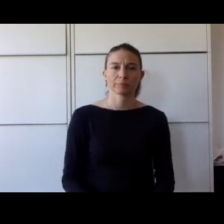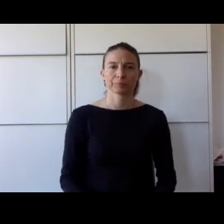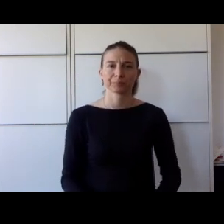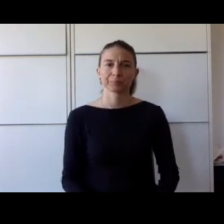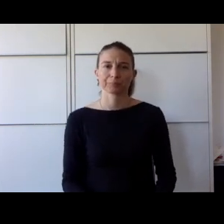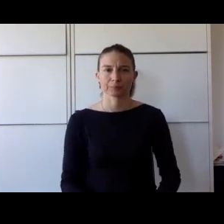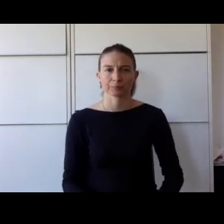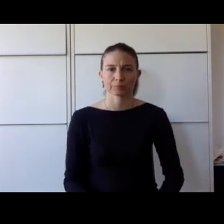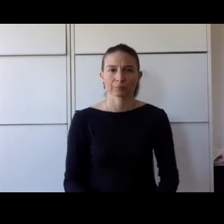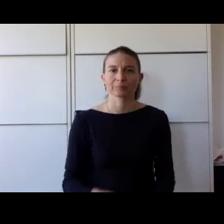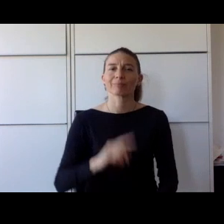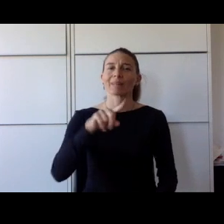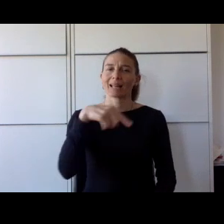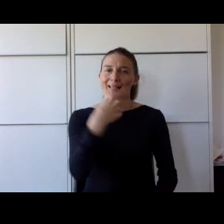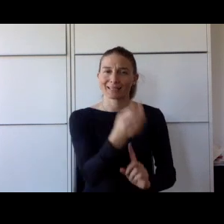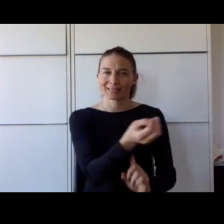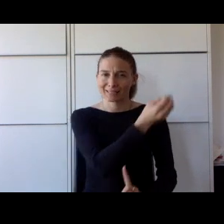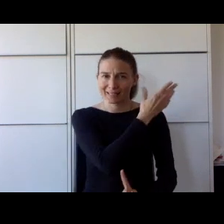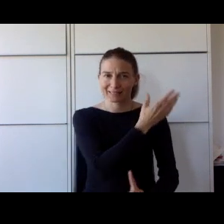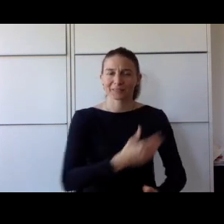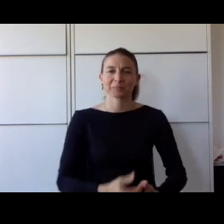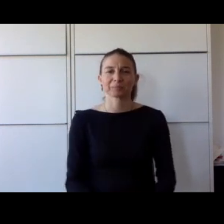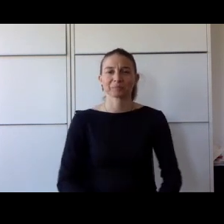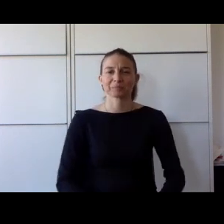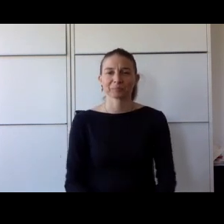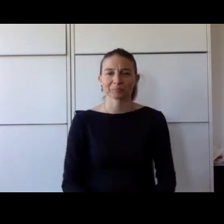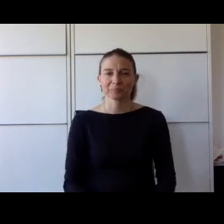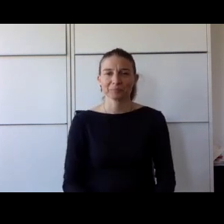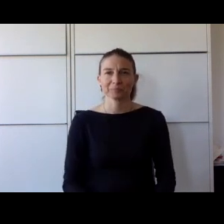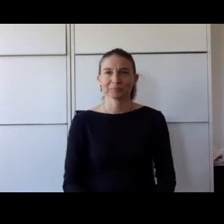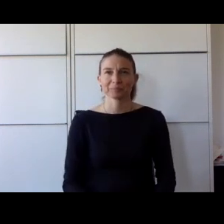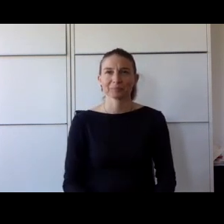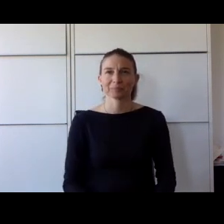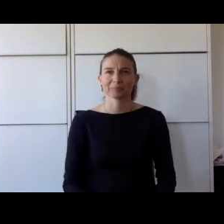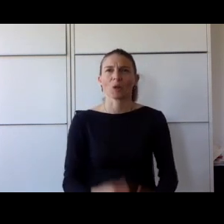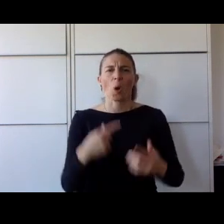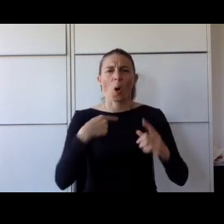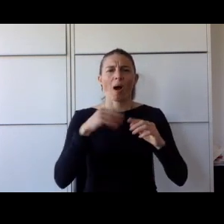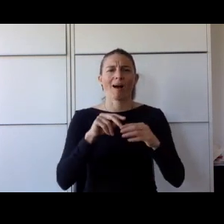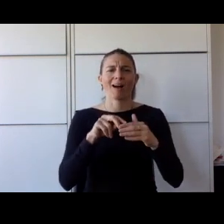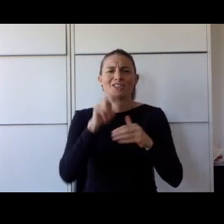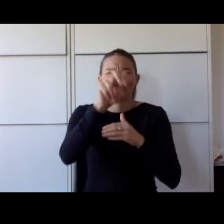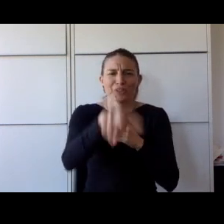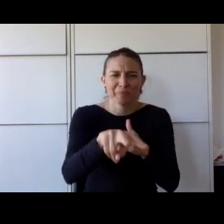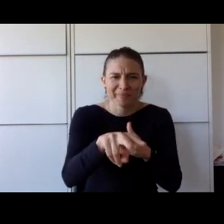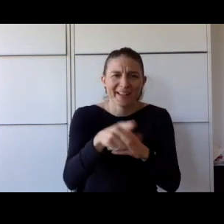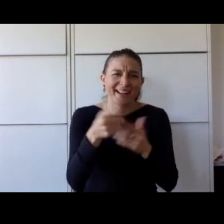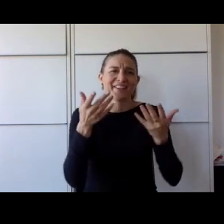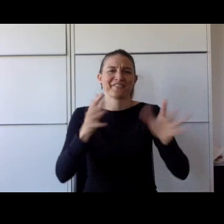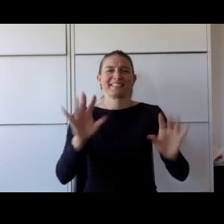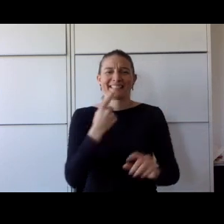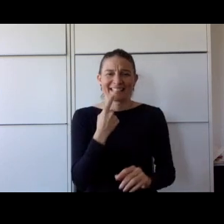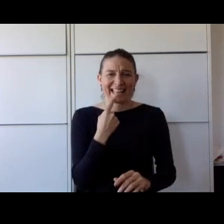So as I mentioned already, sorry, I kind of went a bit in advance, the Accessibility Act, again, will give you